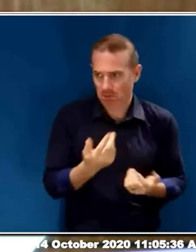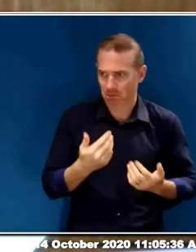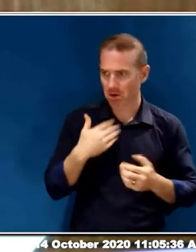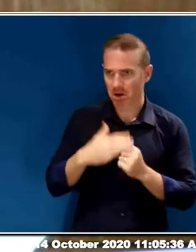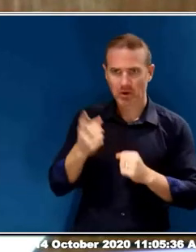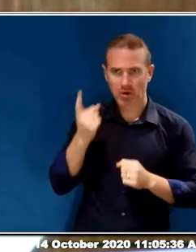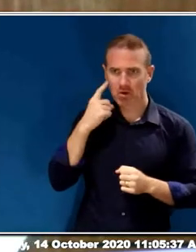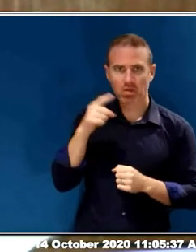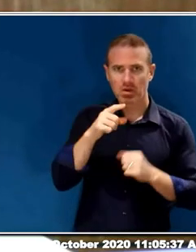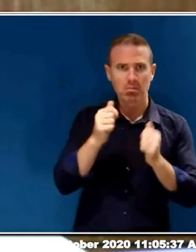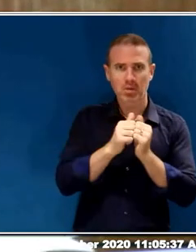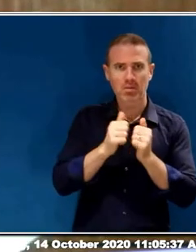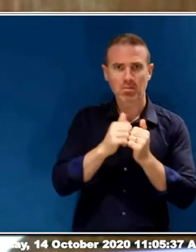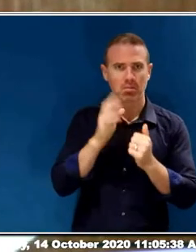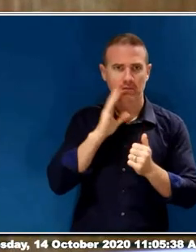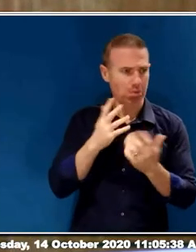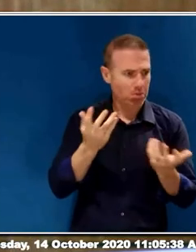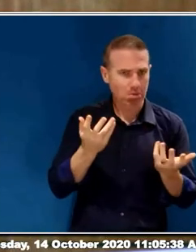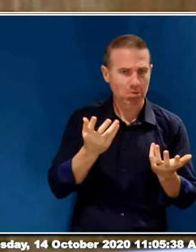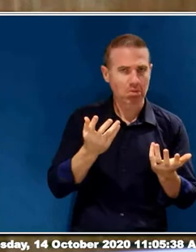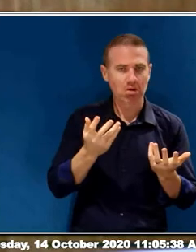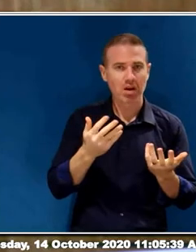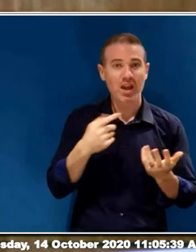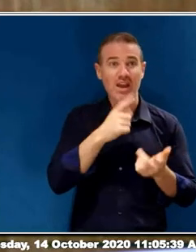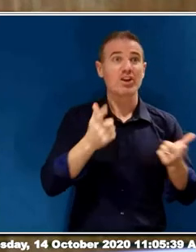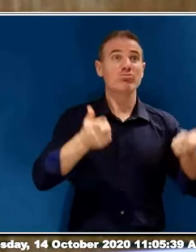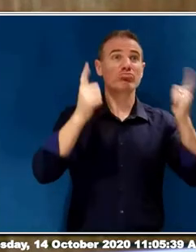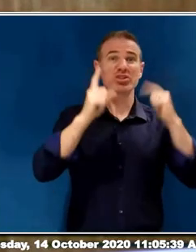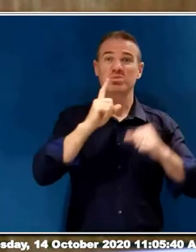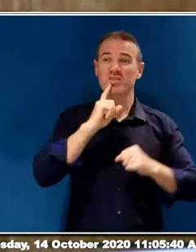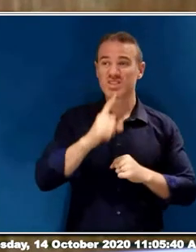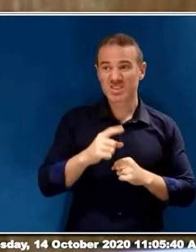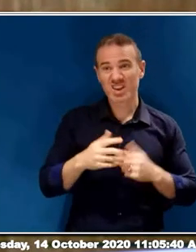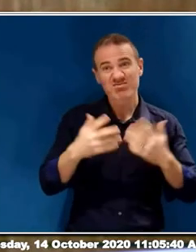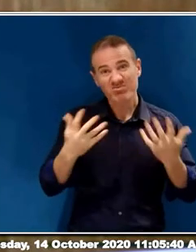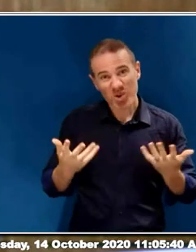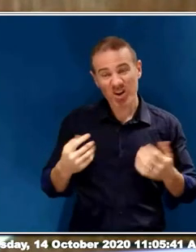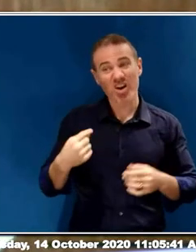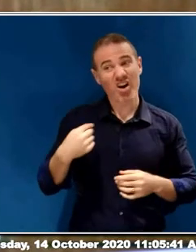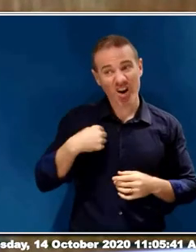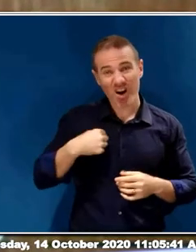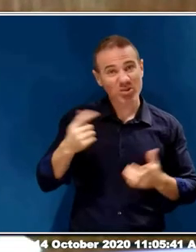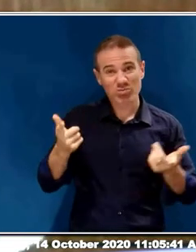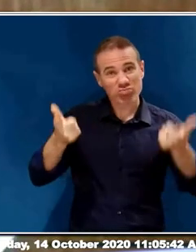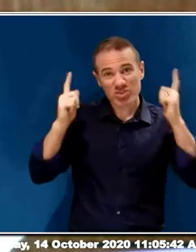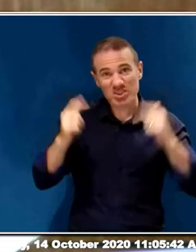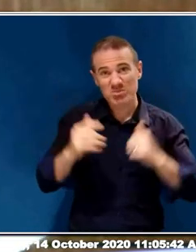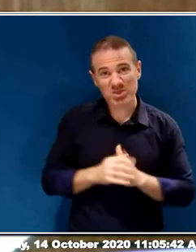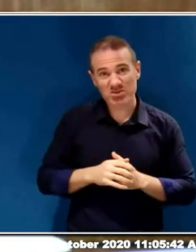"Even if I did, as the Principal, if I don't want to use those documents, I don't have to."